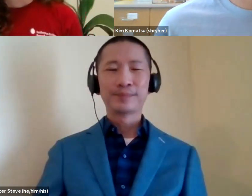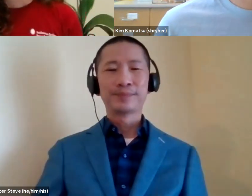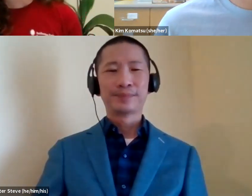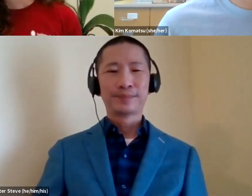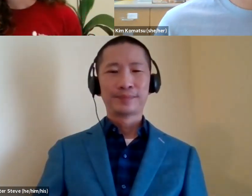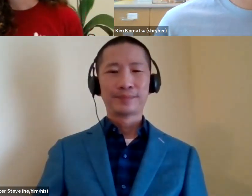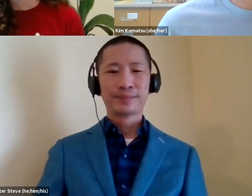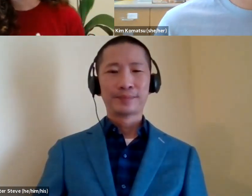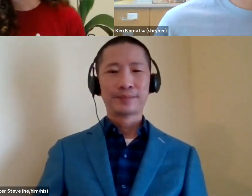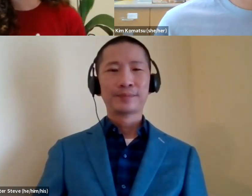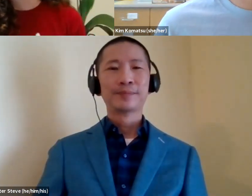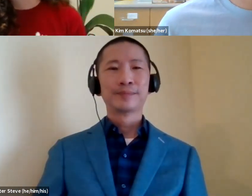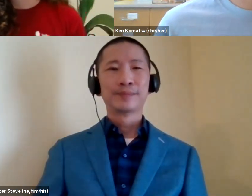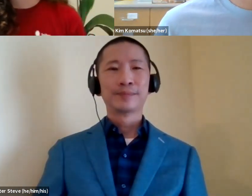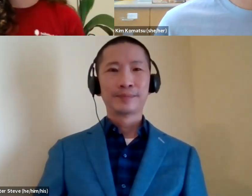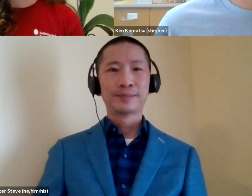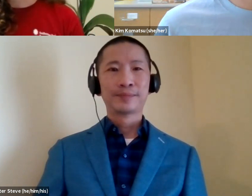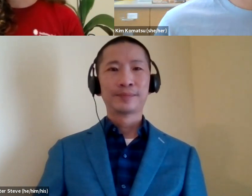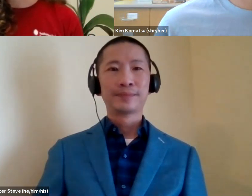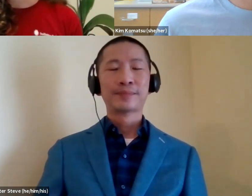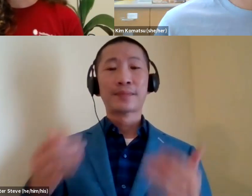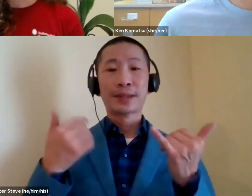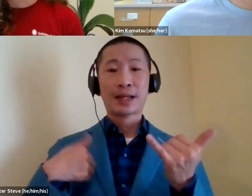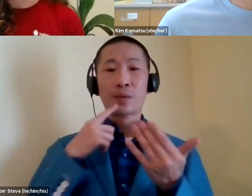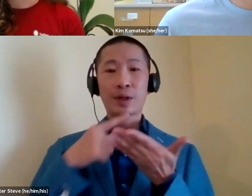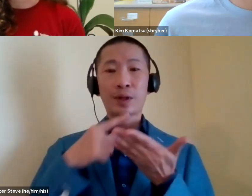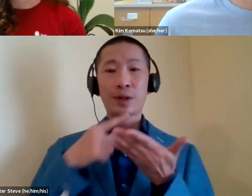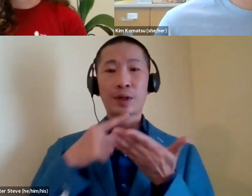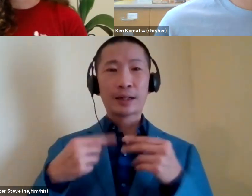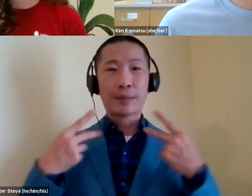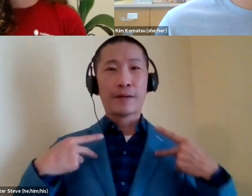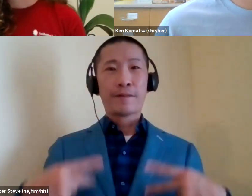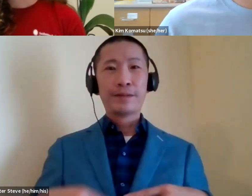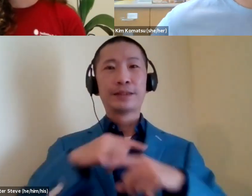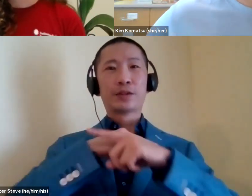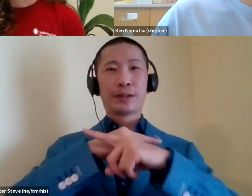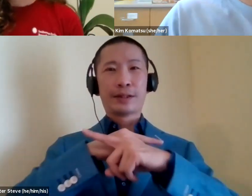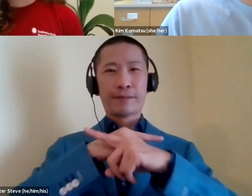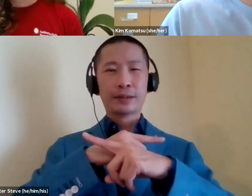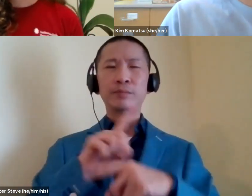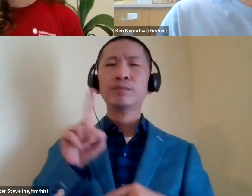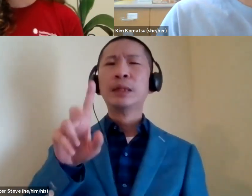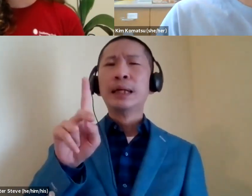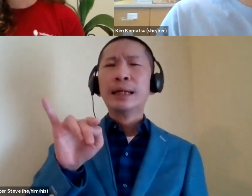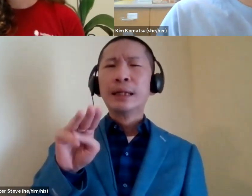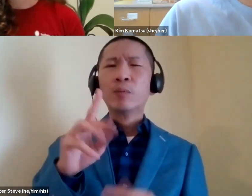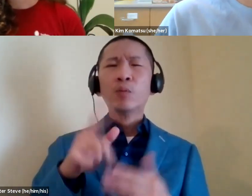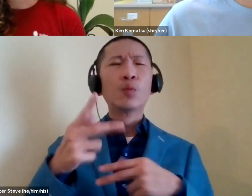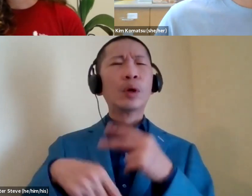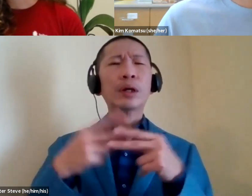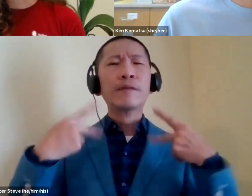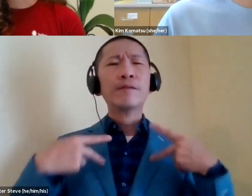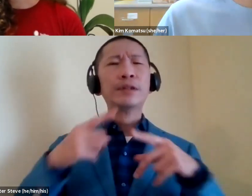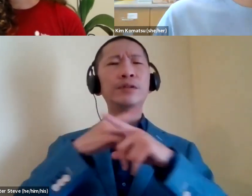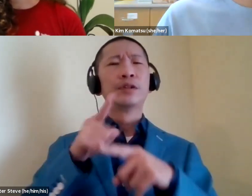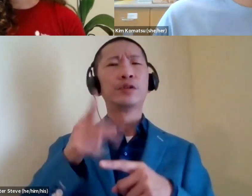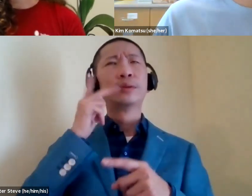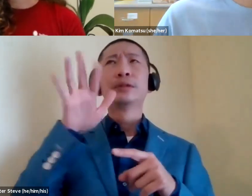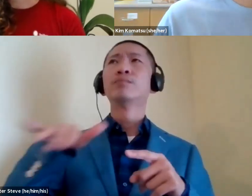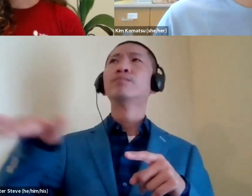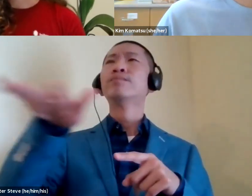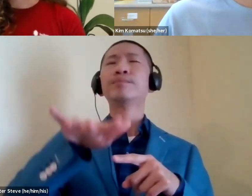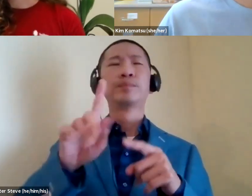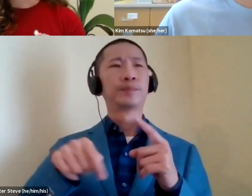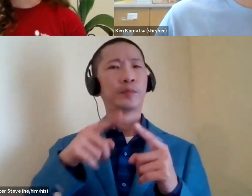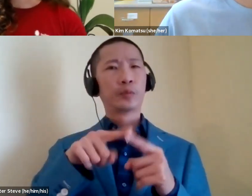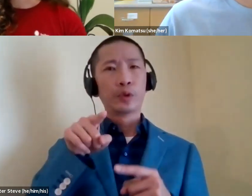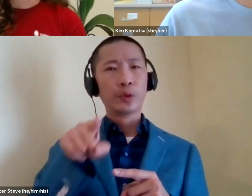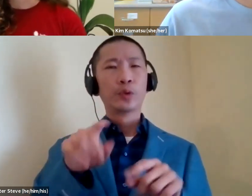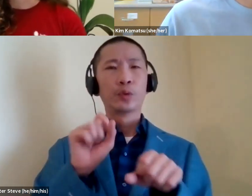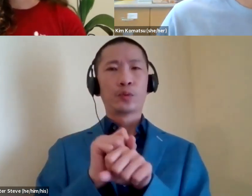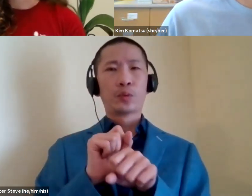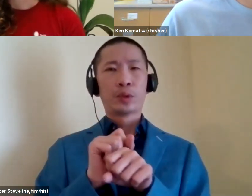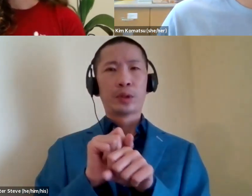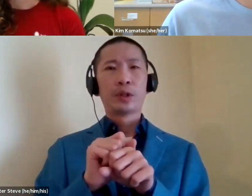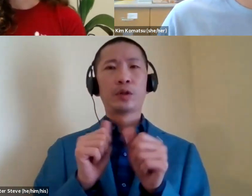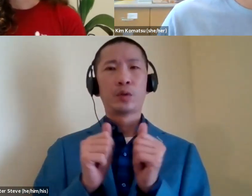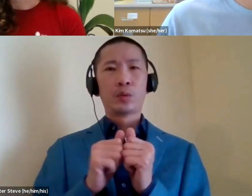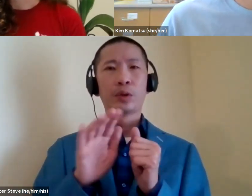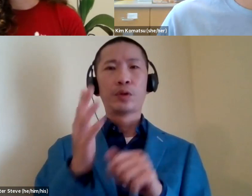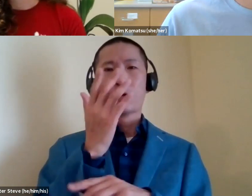Emily Borger: What we're going to do next is we're going to talk a little bit about physical defenses. Now Kim, what kind of physical defenses do you see out in the field when you work on with your forest in your leaves.